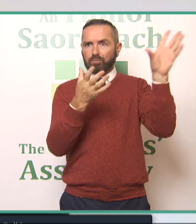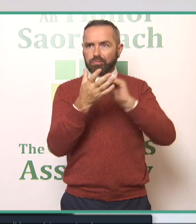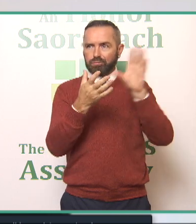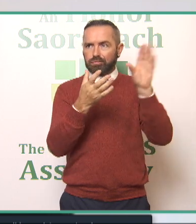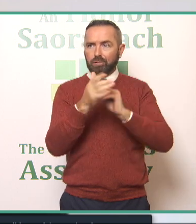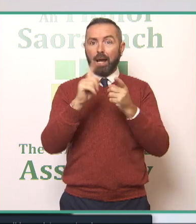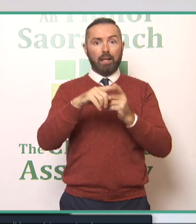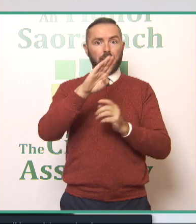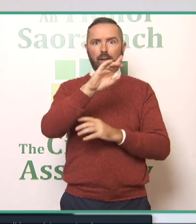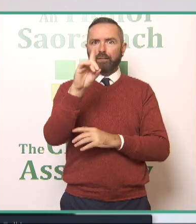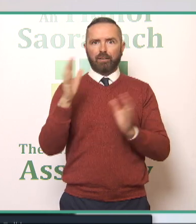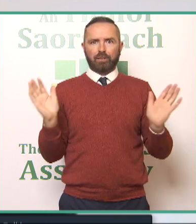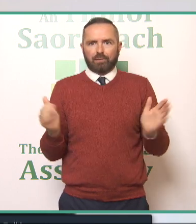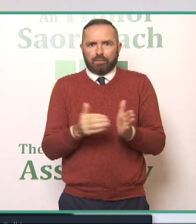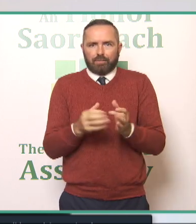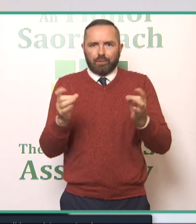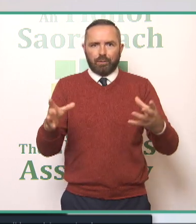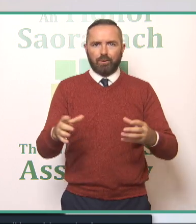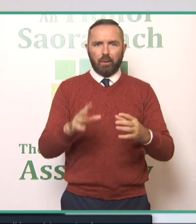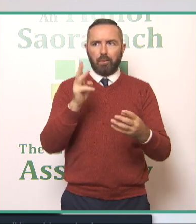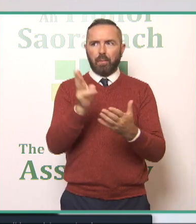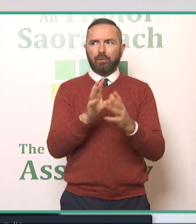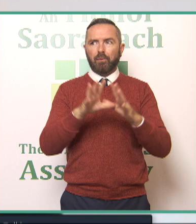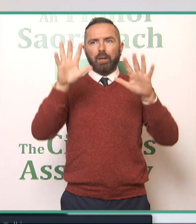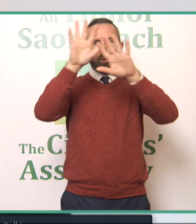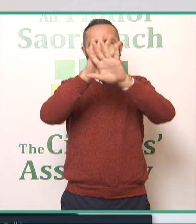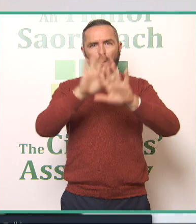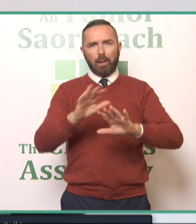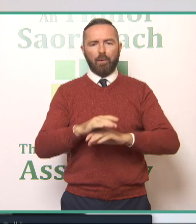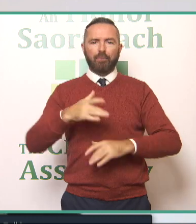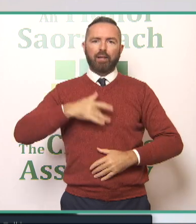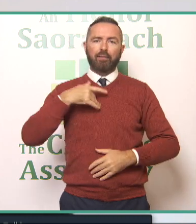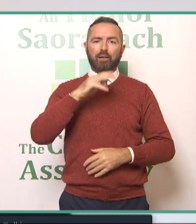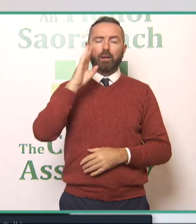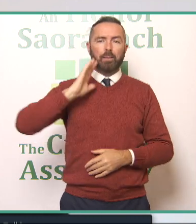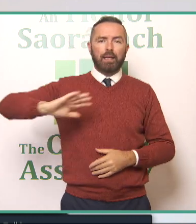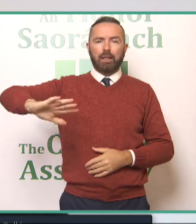we're all part of a wider Web of Life and Pete land biodiversity is part of that and it does